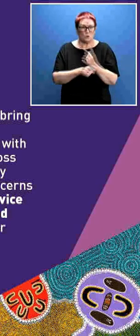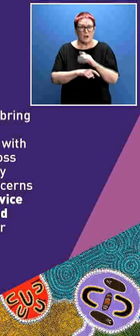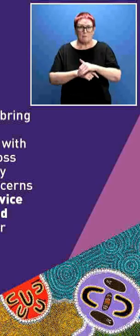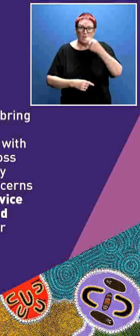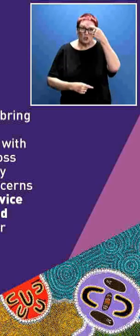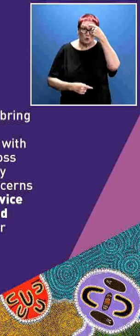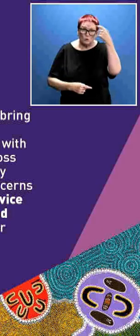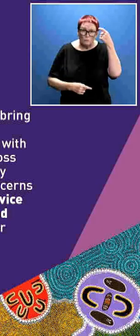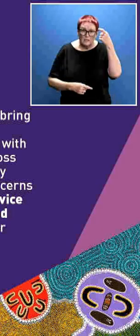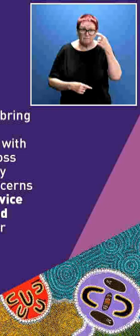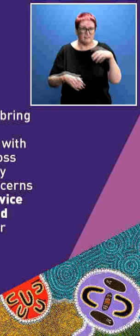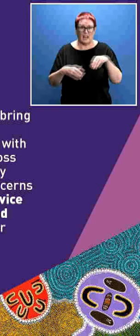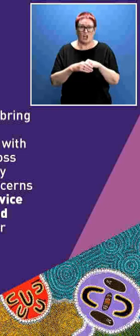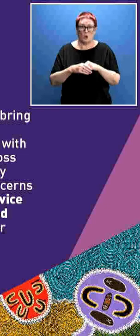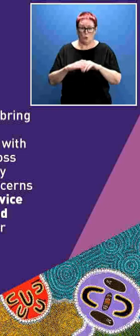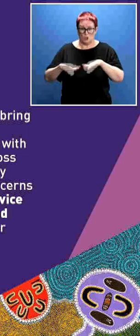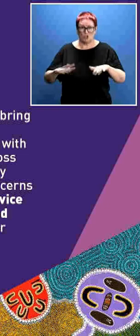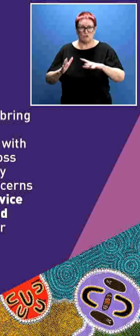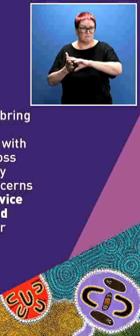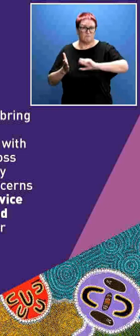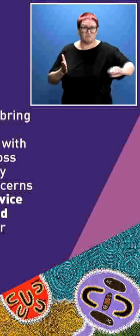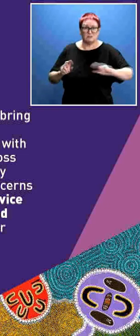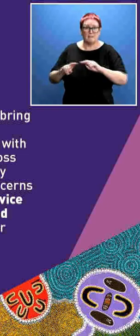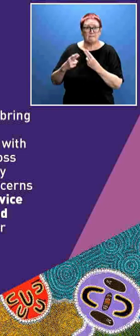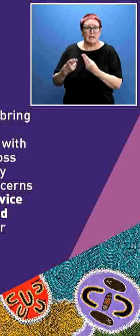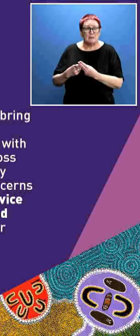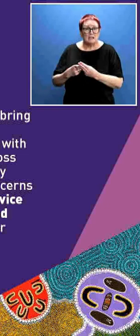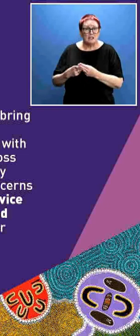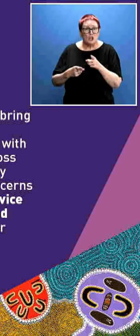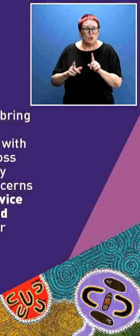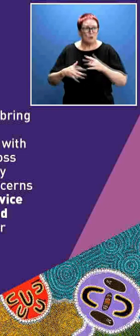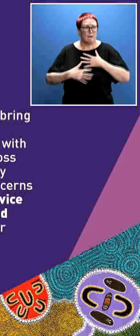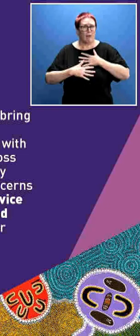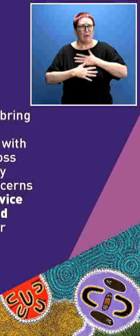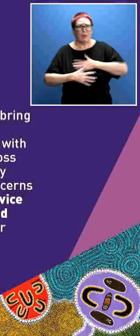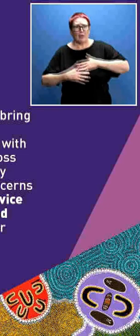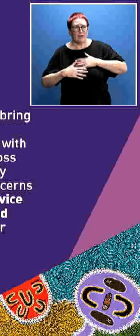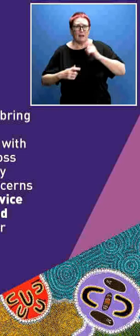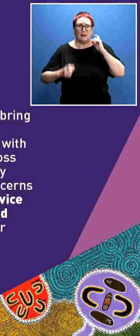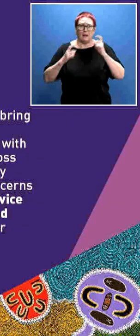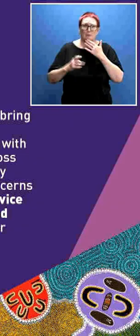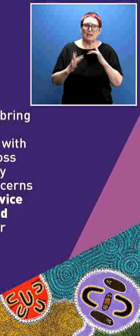including removal, and if the evidence raises concerns for you, please contact